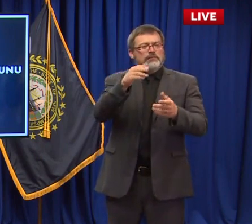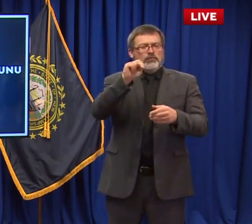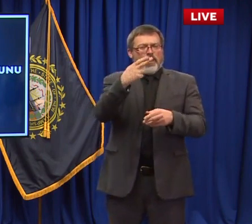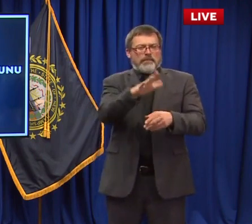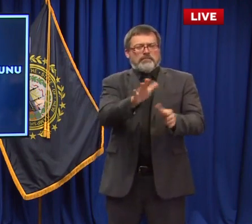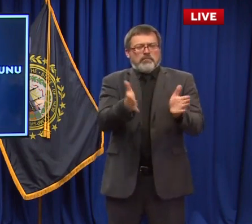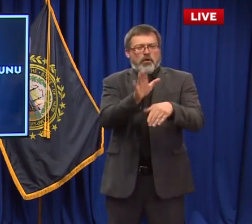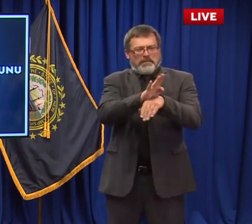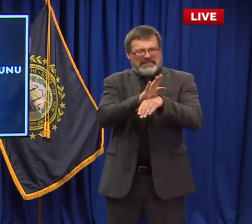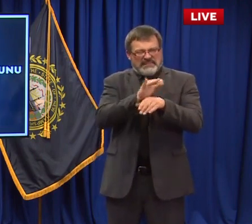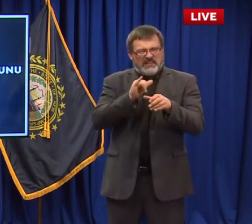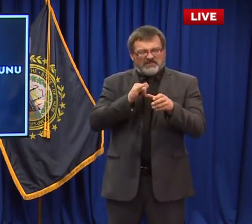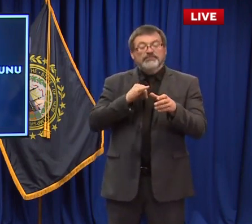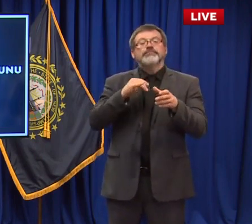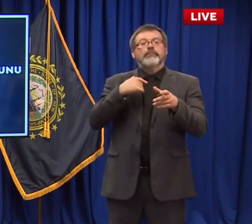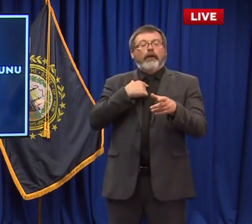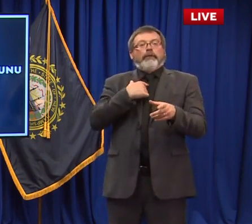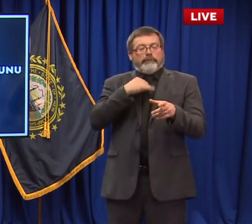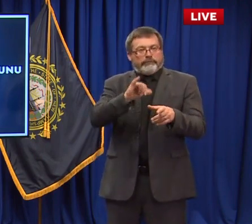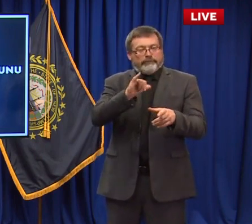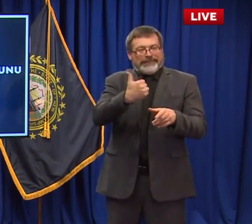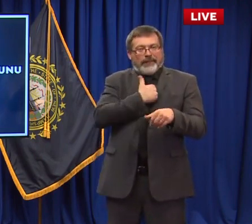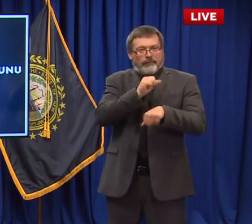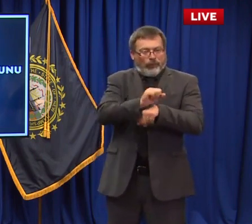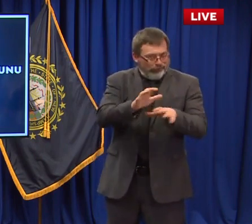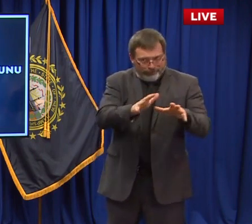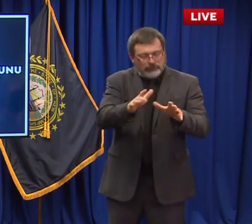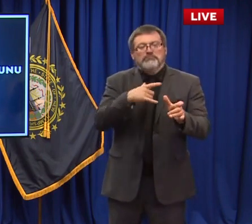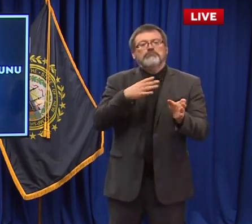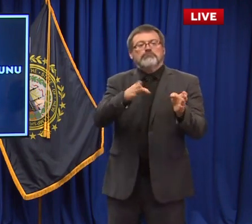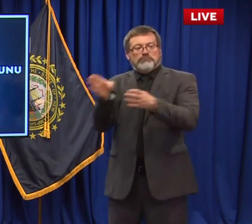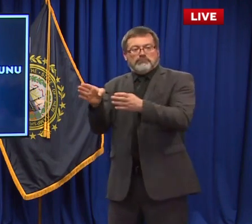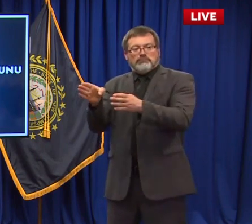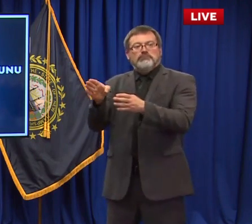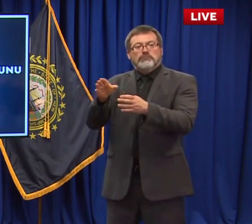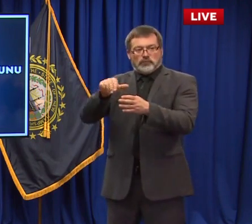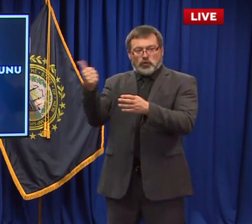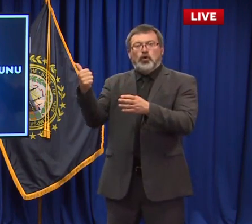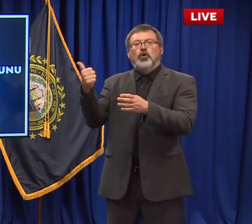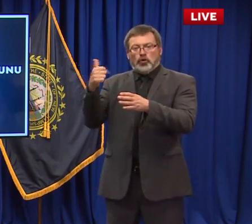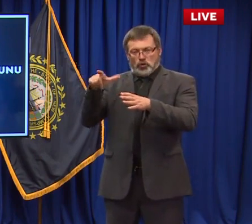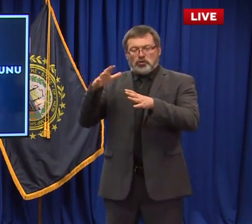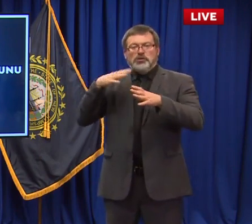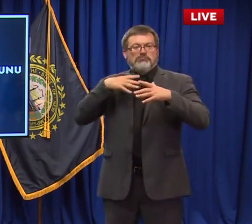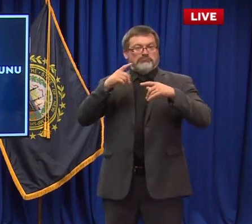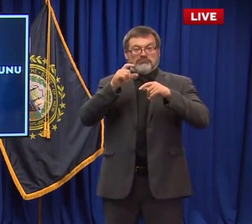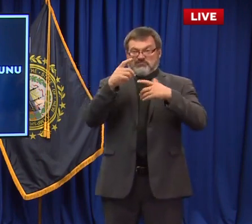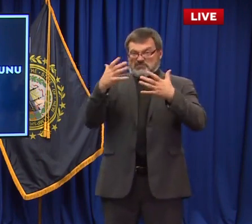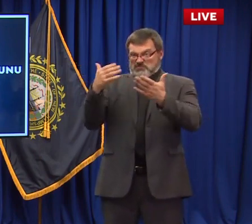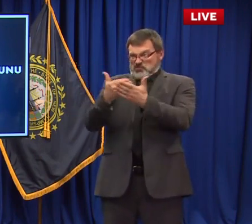THAT WAS A SUCCESSFUL PROGRAM, PUT ABOUT THREADED $30 MILLION INTO BUSINESSES -- $330 MILLION INTO BUSINESSES.